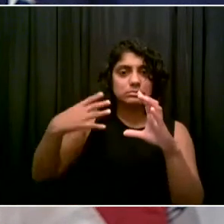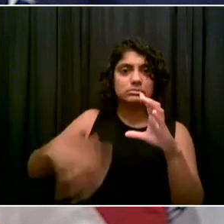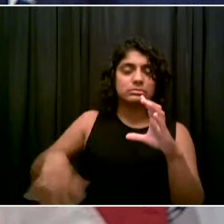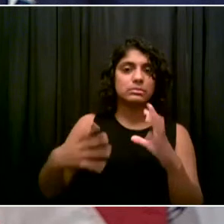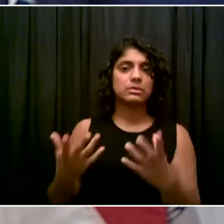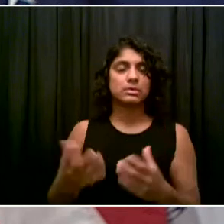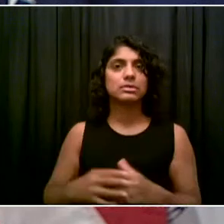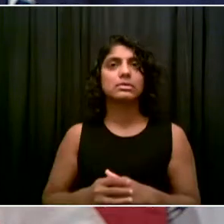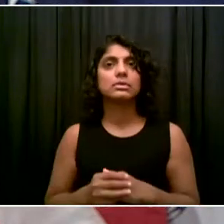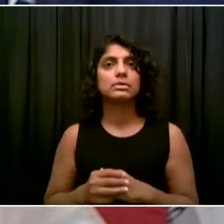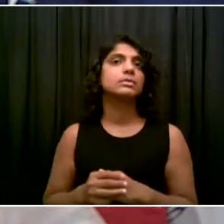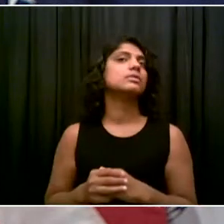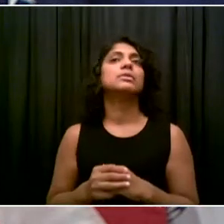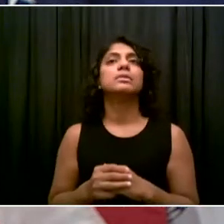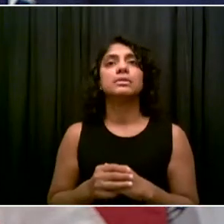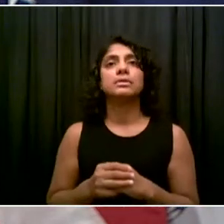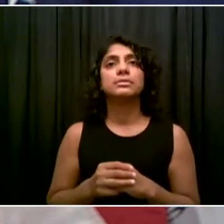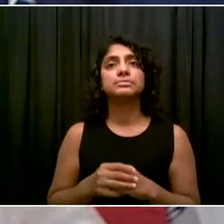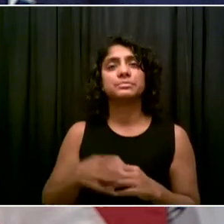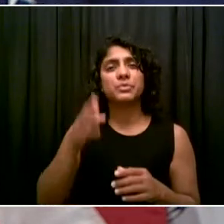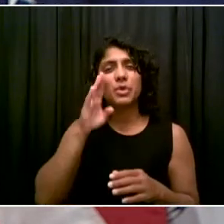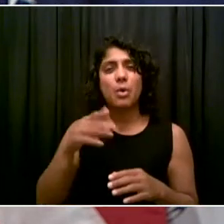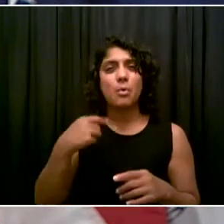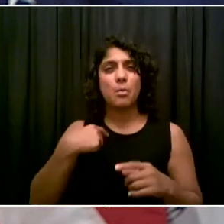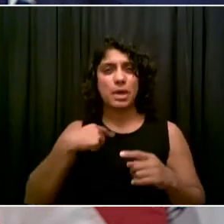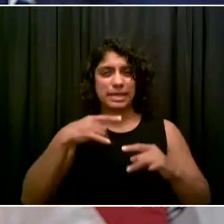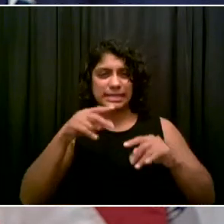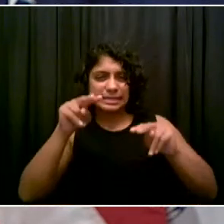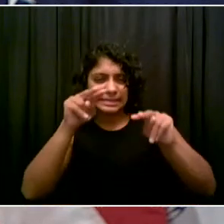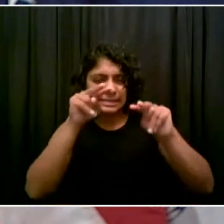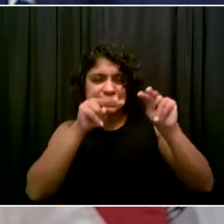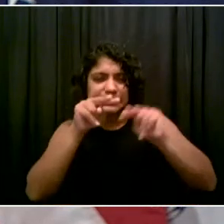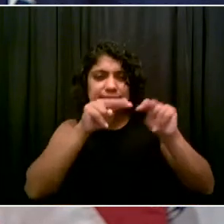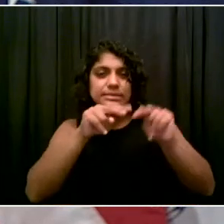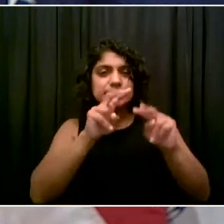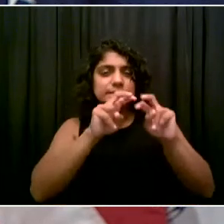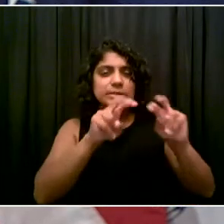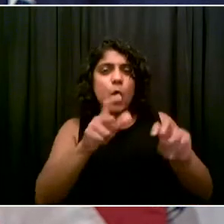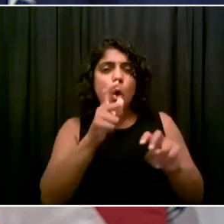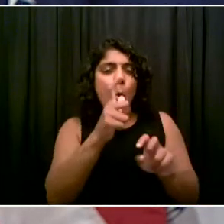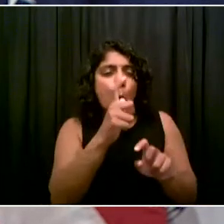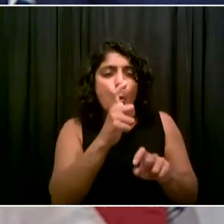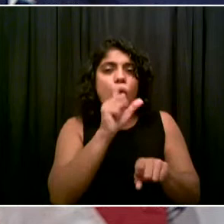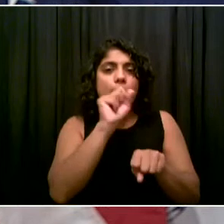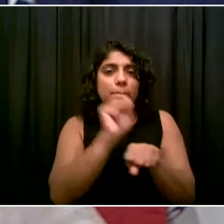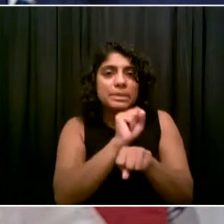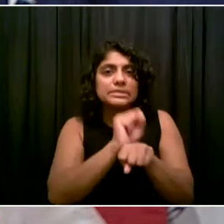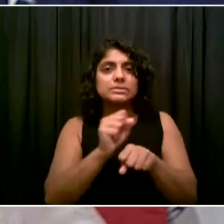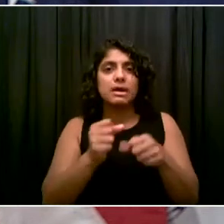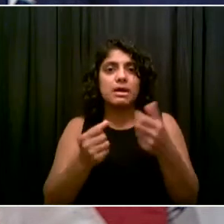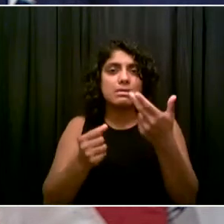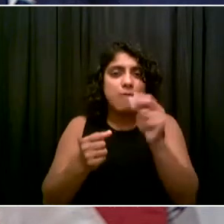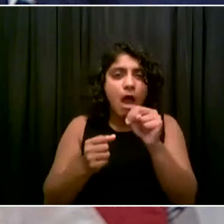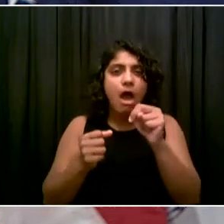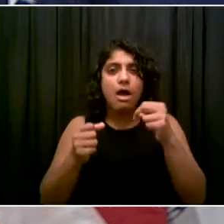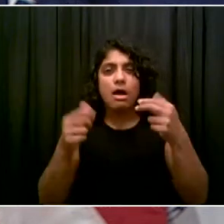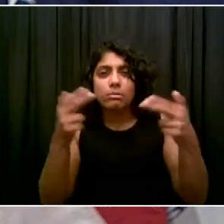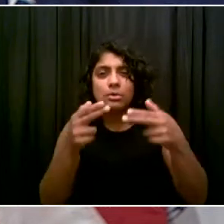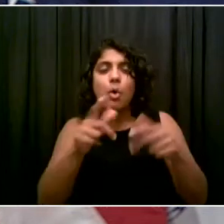AND I FEEL VERY CONFIDENT IN SAYING THAT. 'ITS MA AETTR OF SOMETIMES DEALING WITH INDIVIDUALS THAT